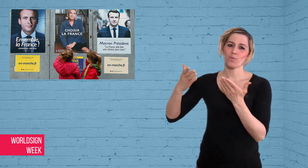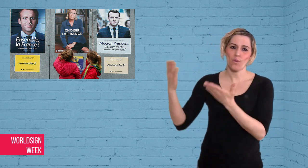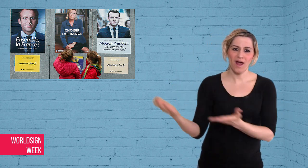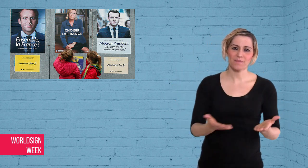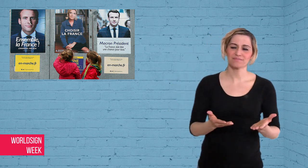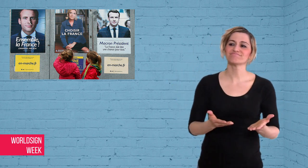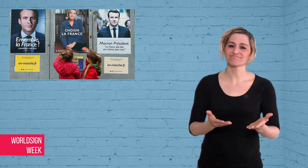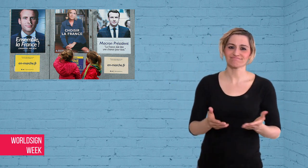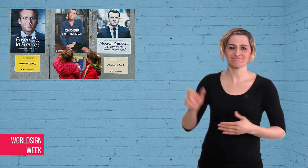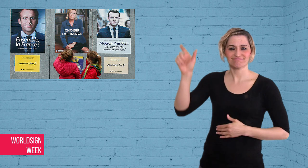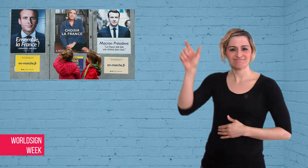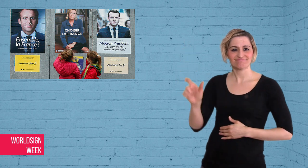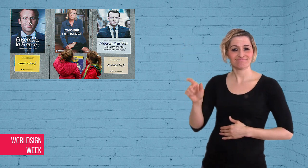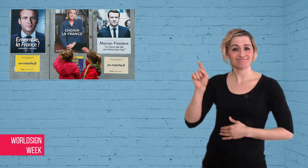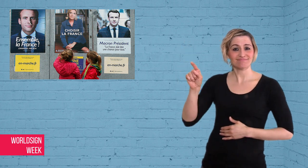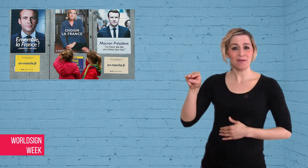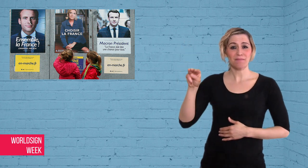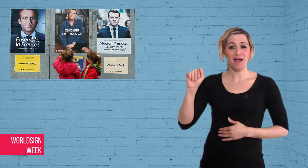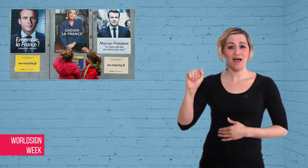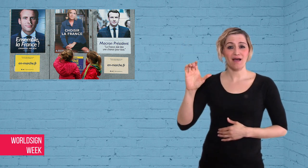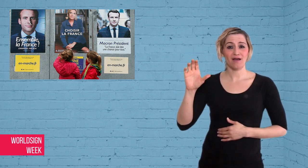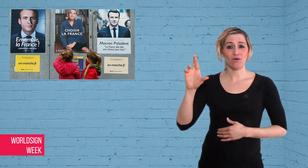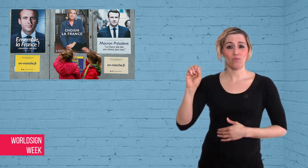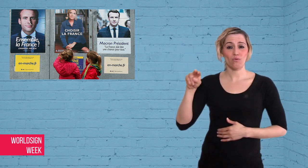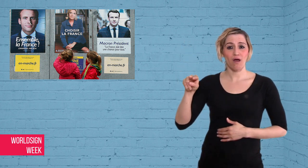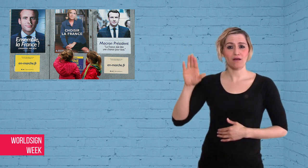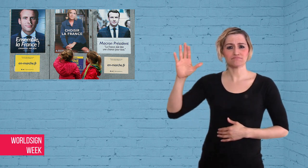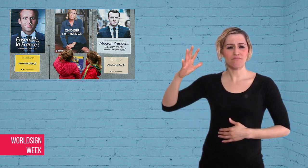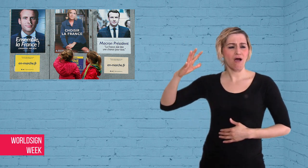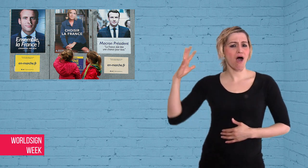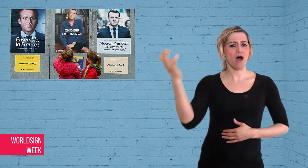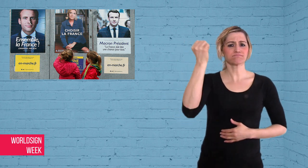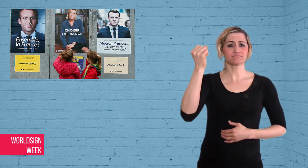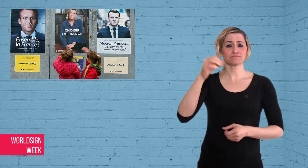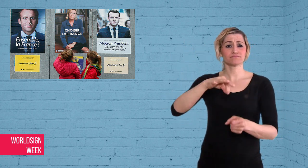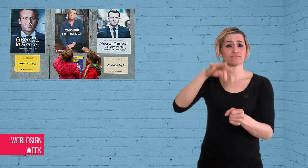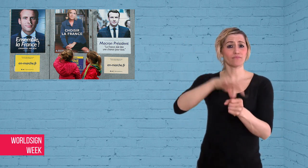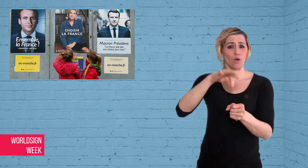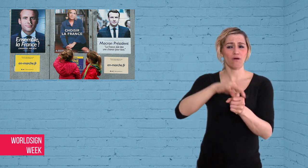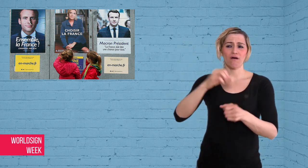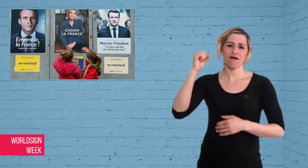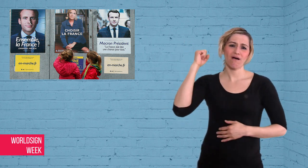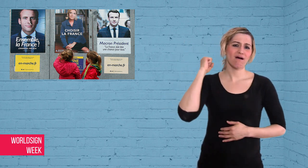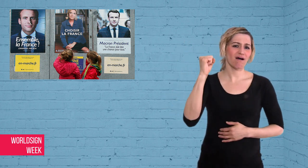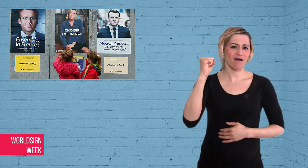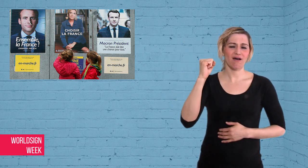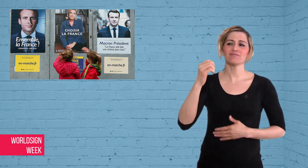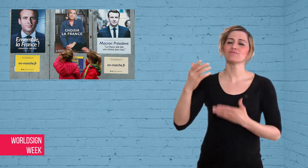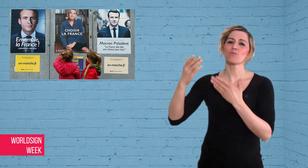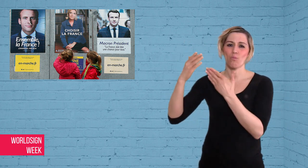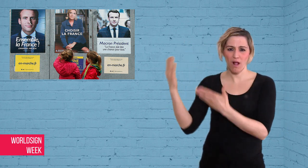victory due to his internationalist and